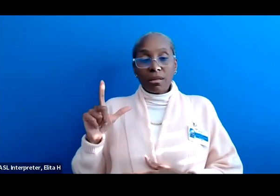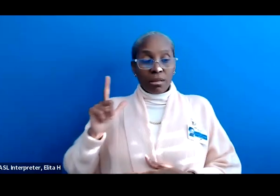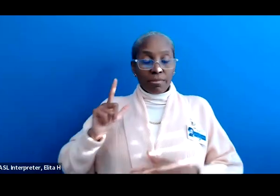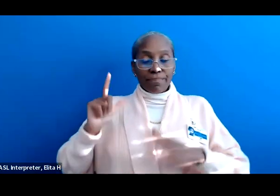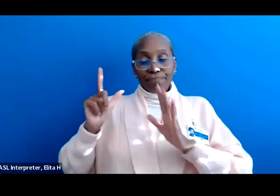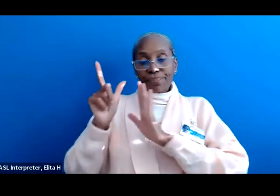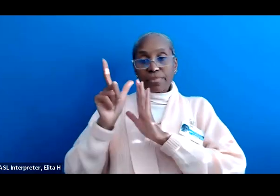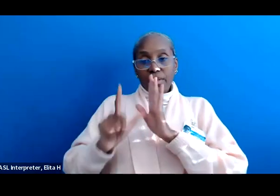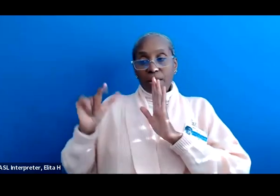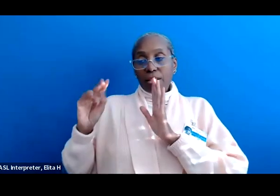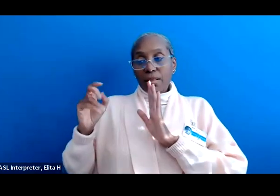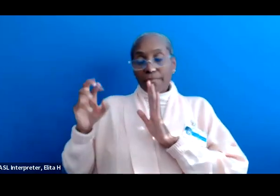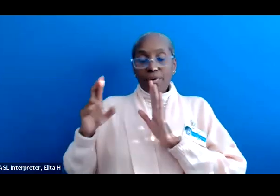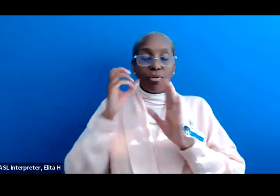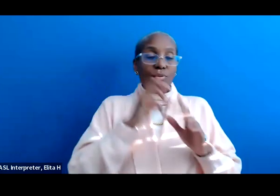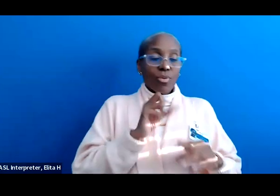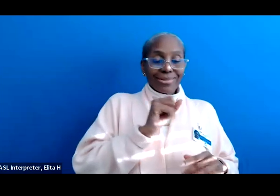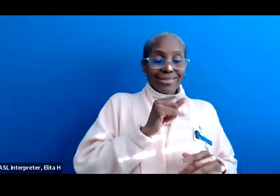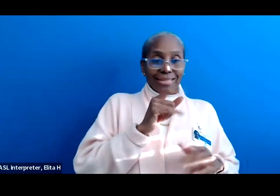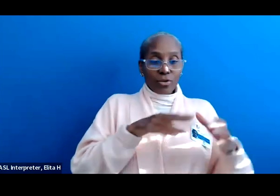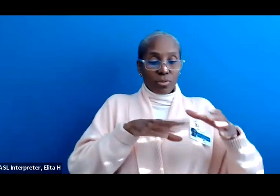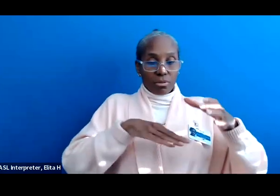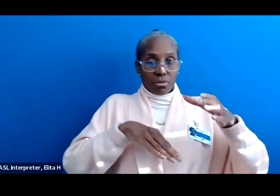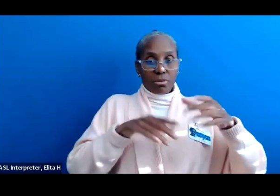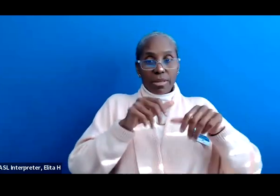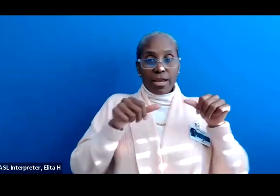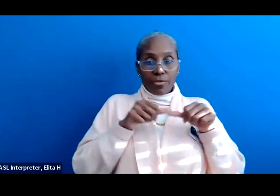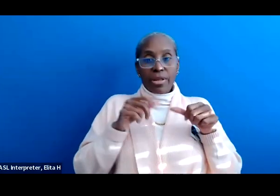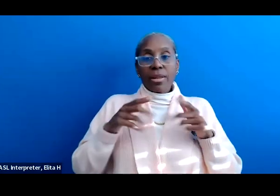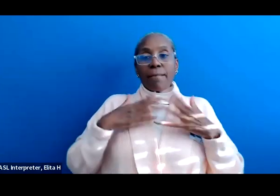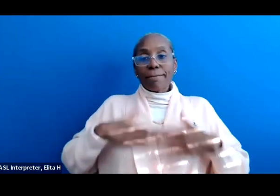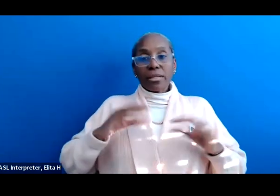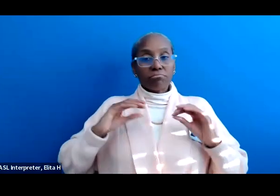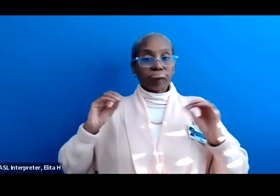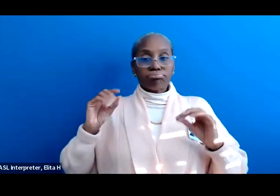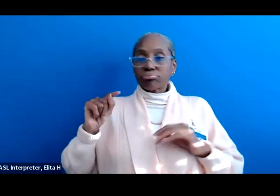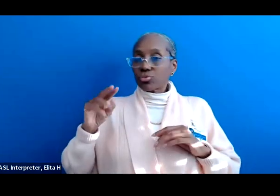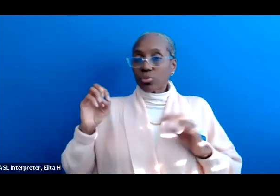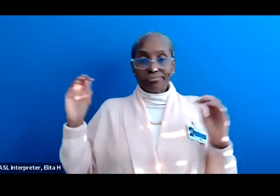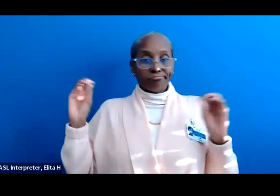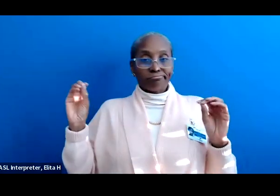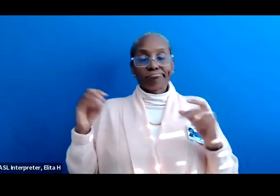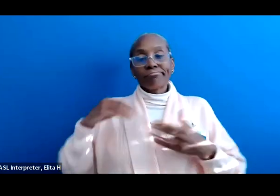sacral area of the spinal cord. That leaves the body without tone, which means that internal sphincter